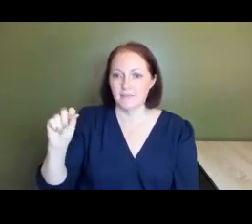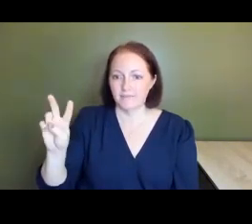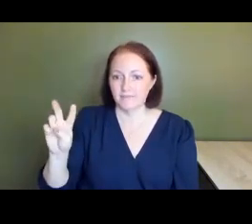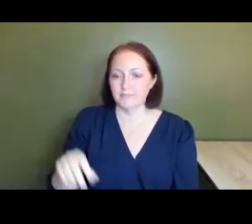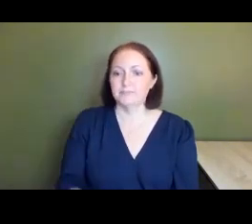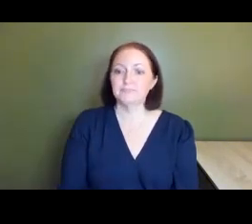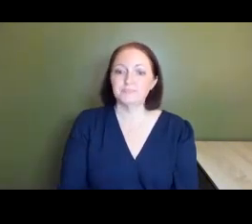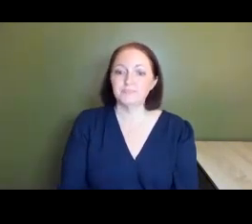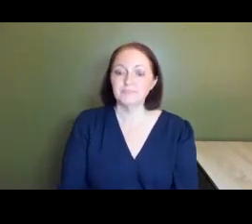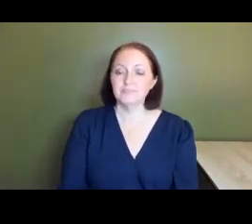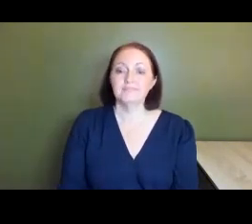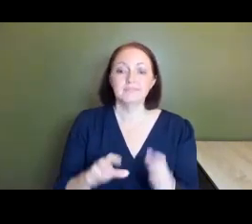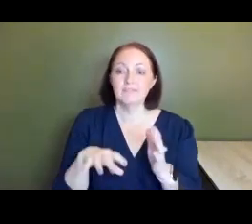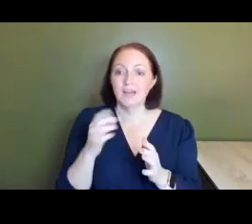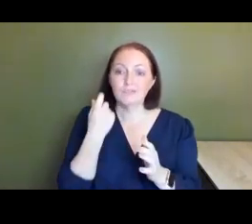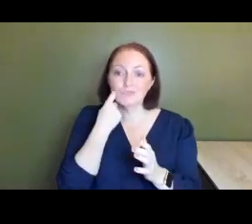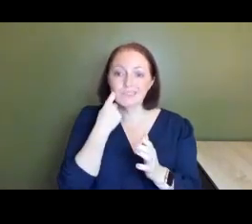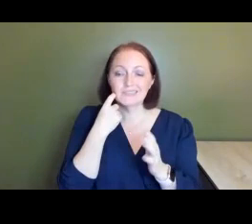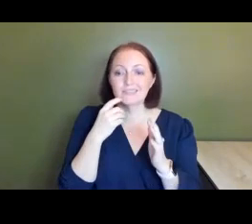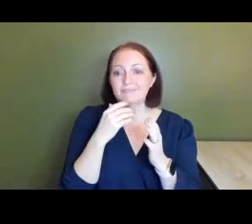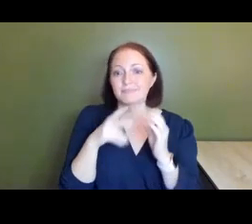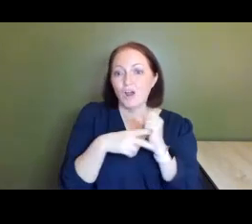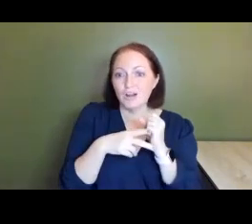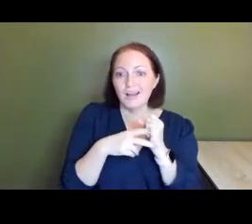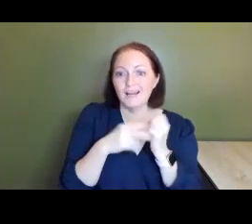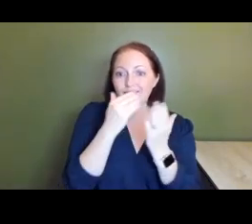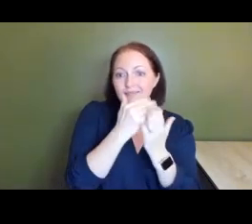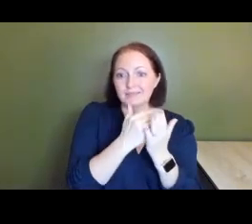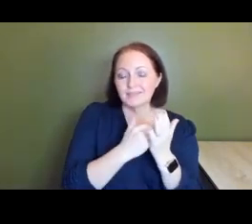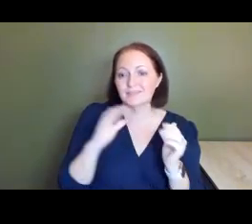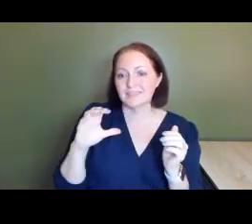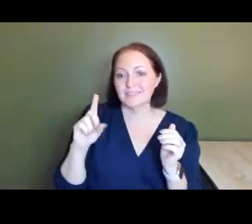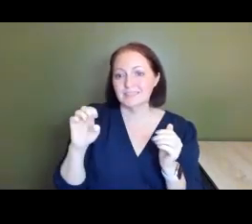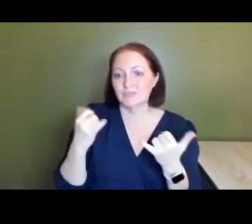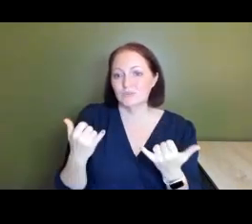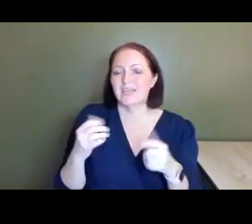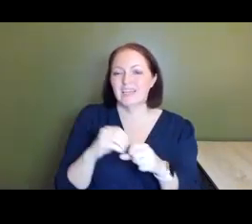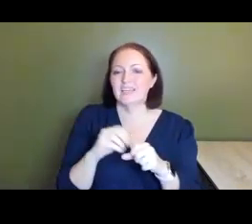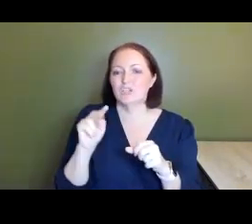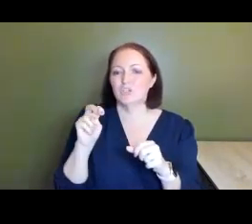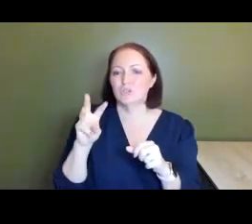You can find recent archived versions of CDE Today in the CDE Newsroom we’ll put those